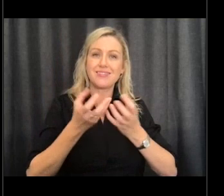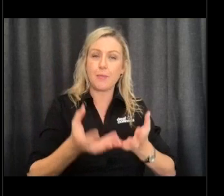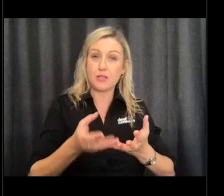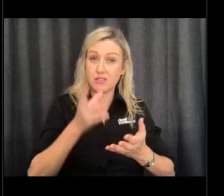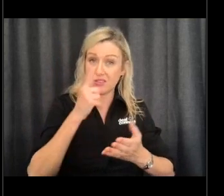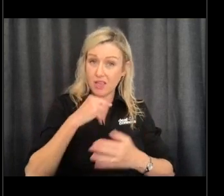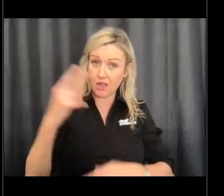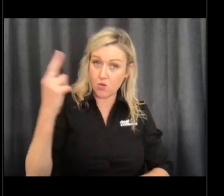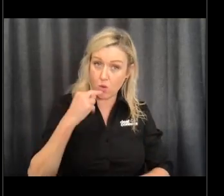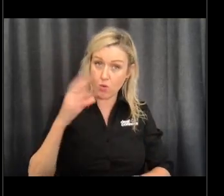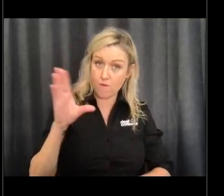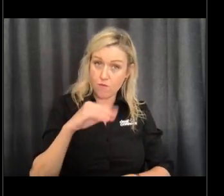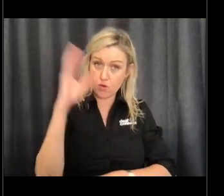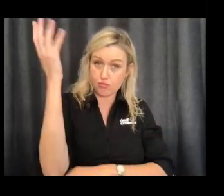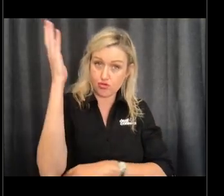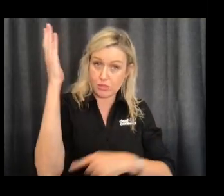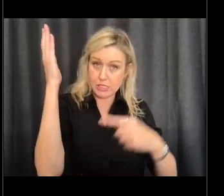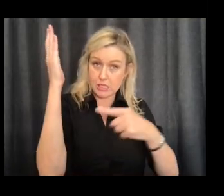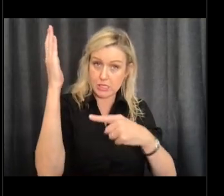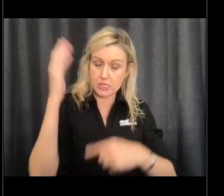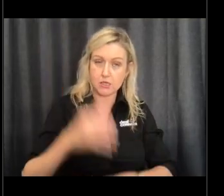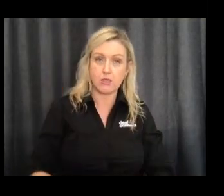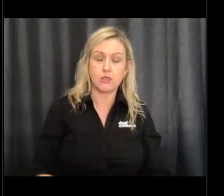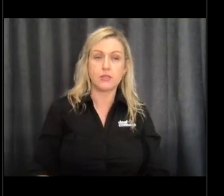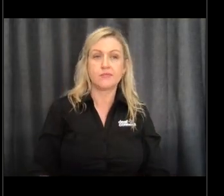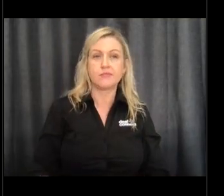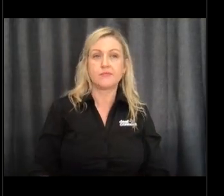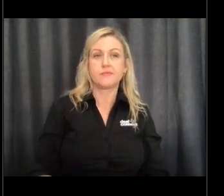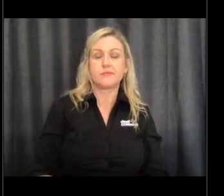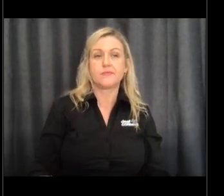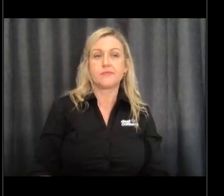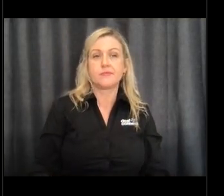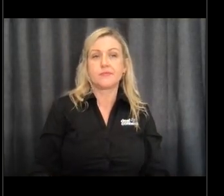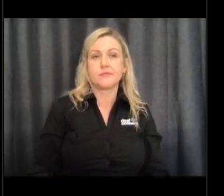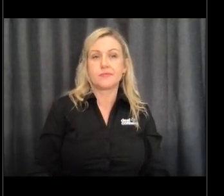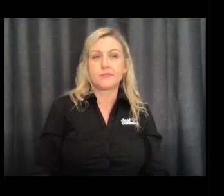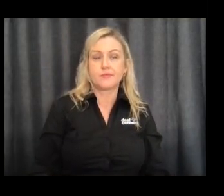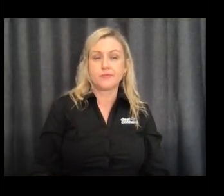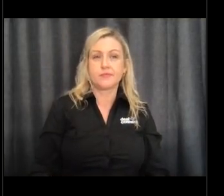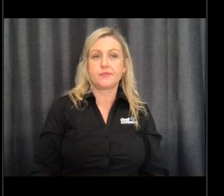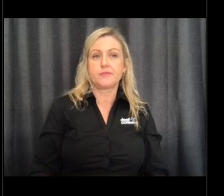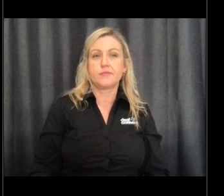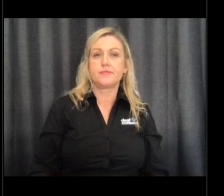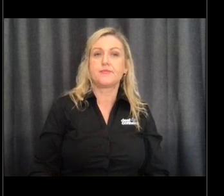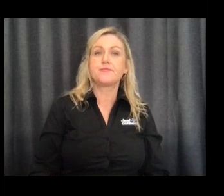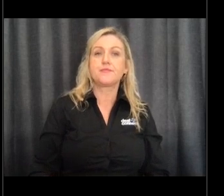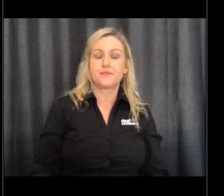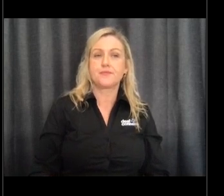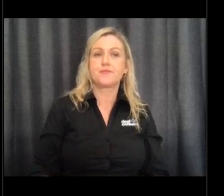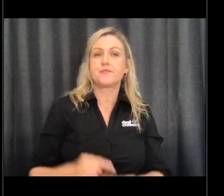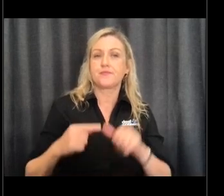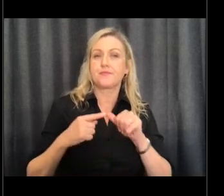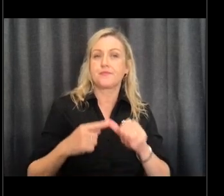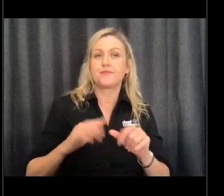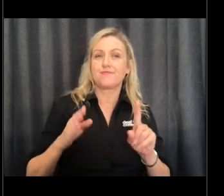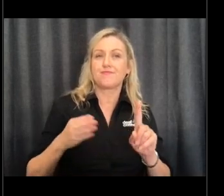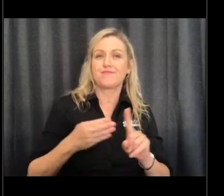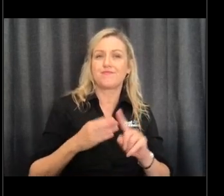This goes back to the problem we have, different definitions of maintenance across